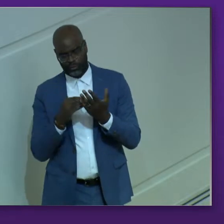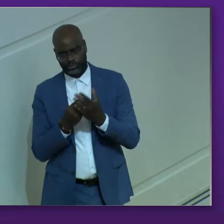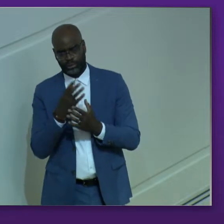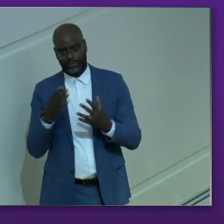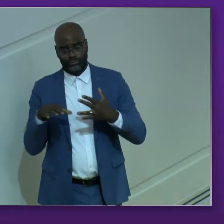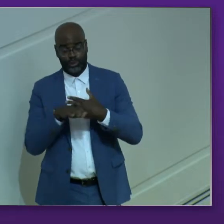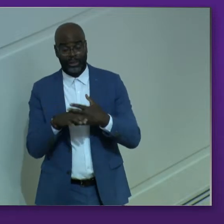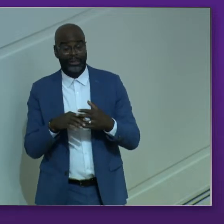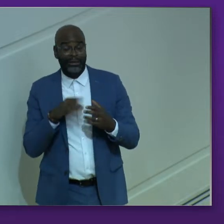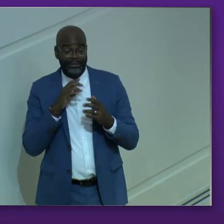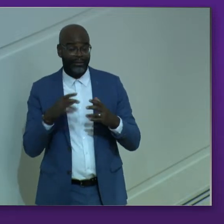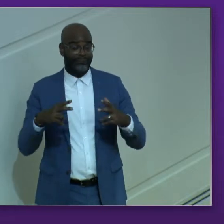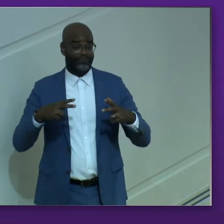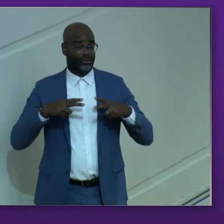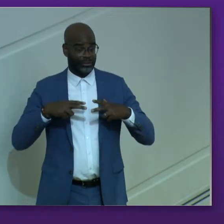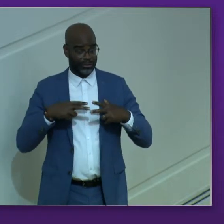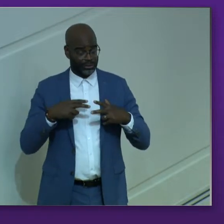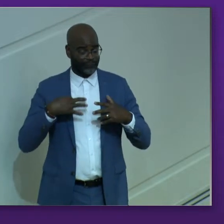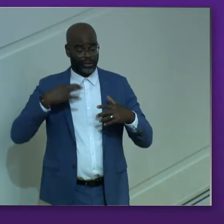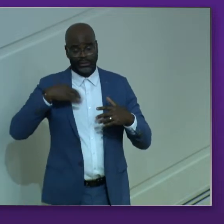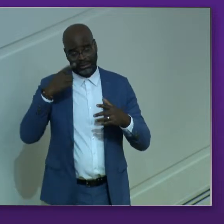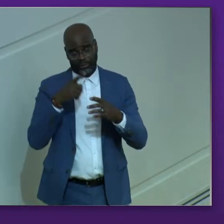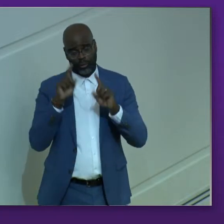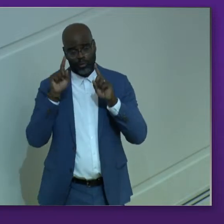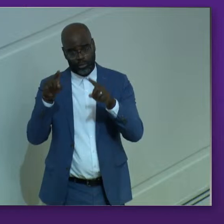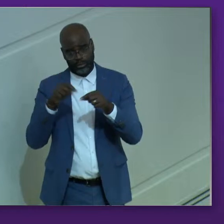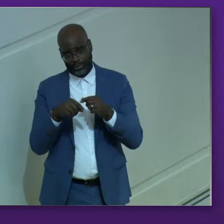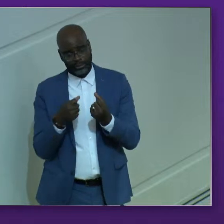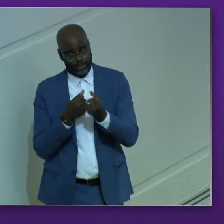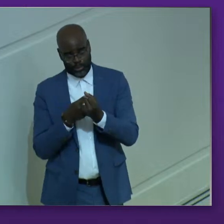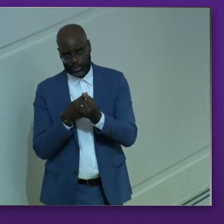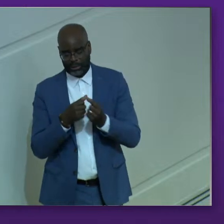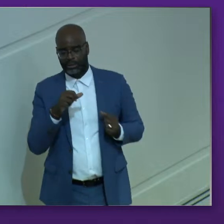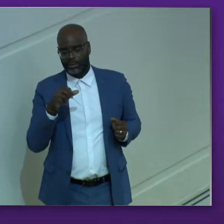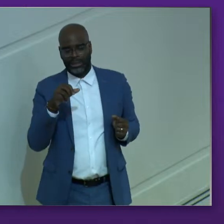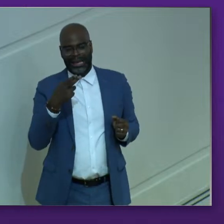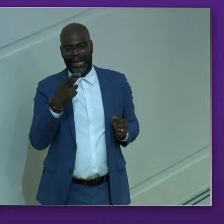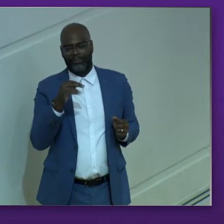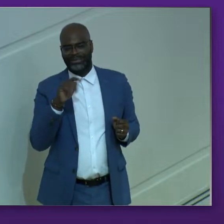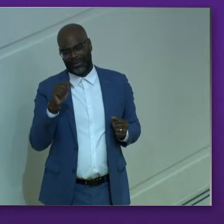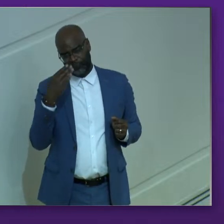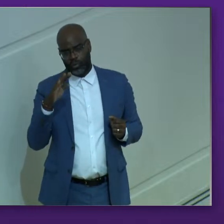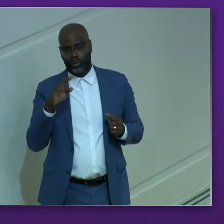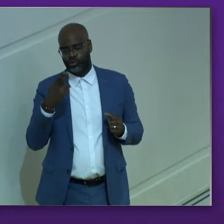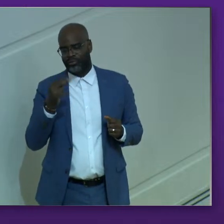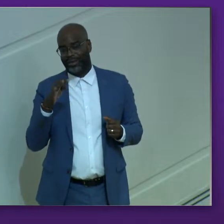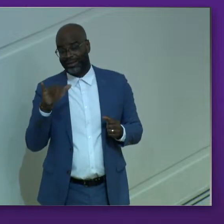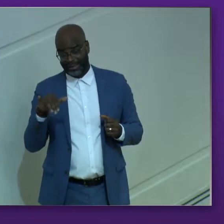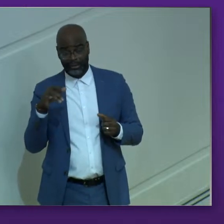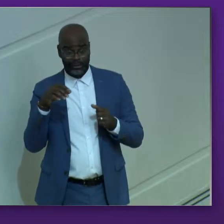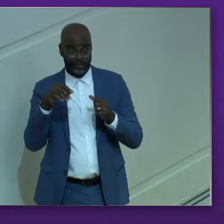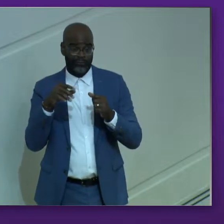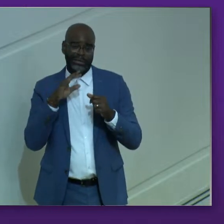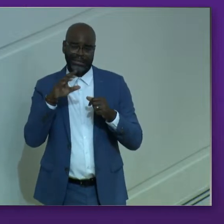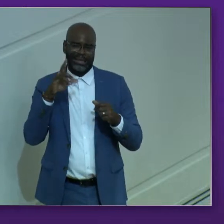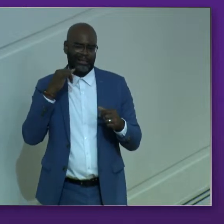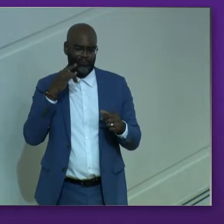FROM COLLEGES ACROSS THE GLOBE. HOW AWESOME IS THAT EXPERIENCE AND ANOTHER TRIP TO THE